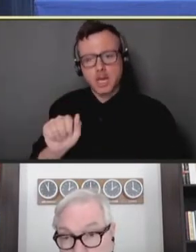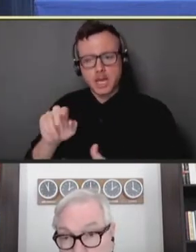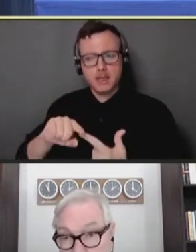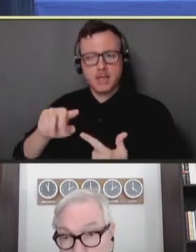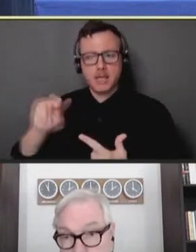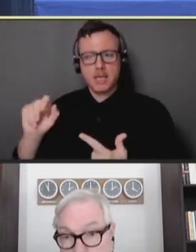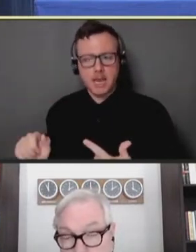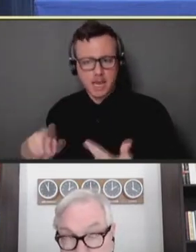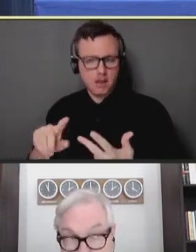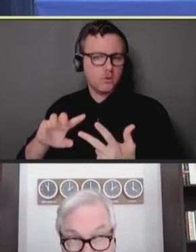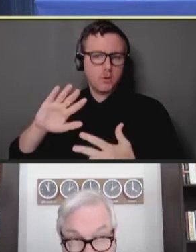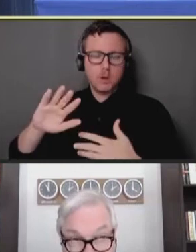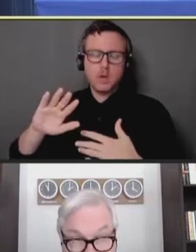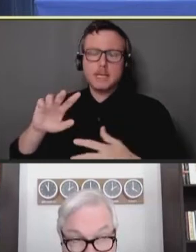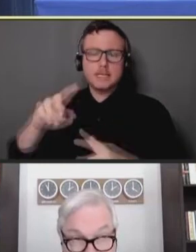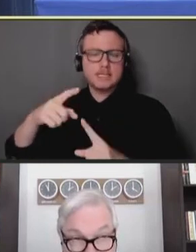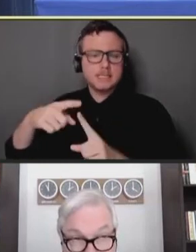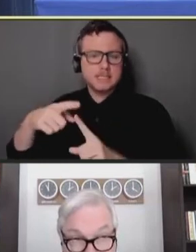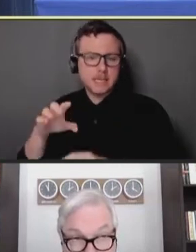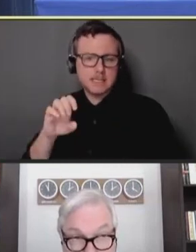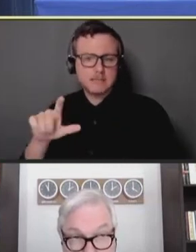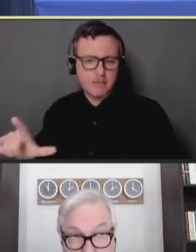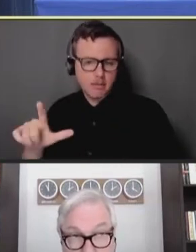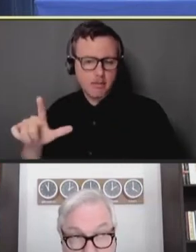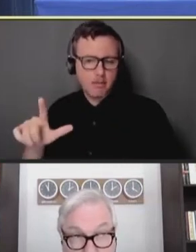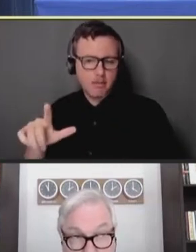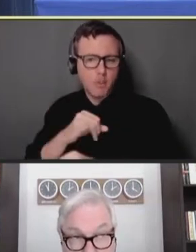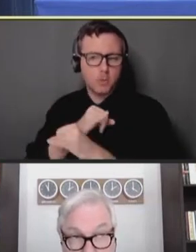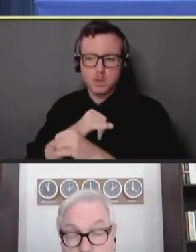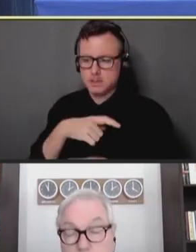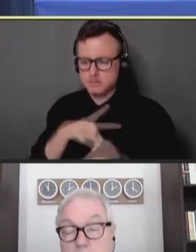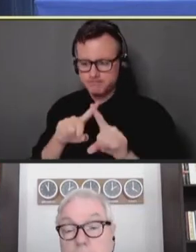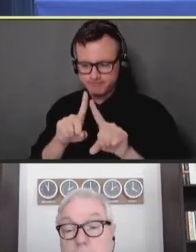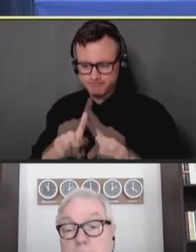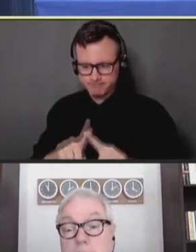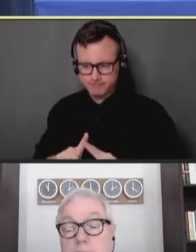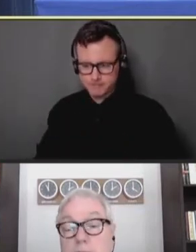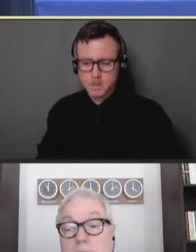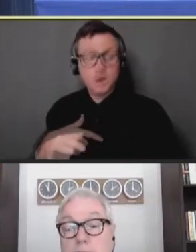There's the internal genes that induce T-cell immunity. I think we need to harness that.